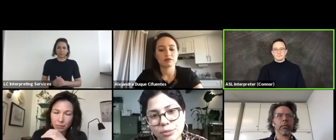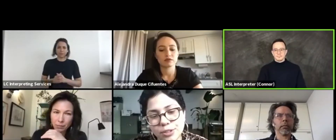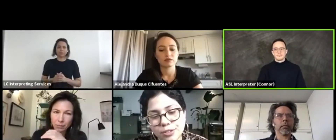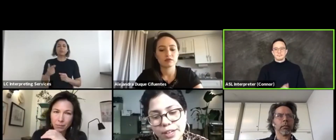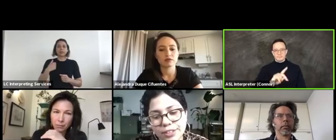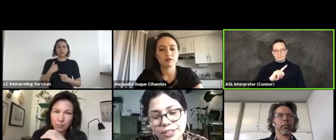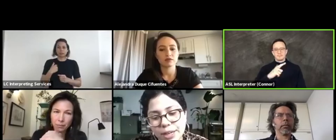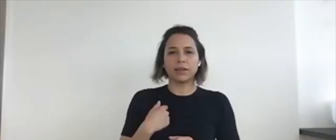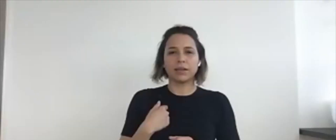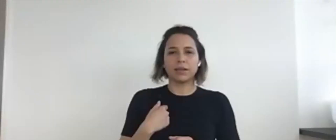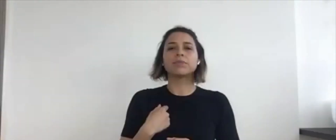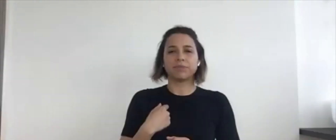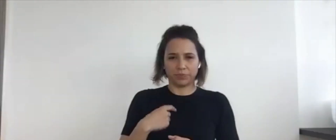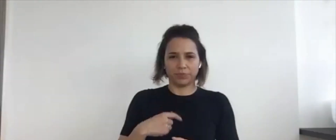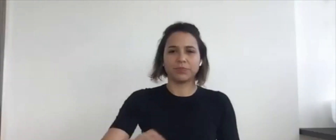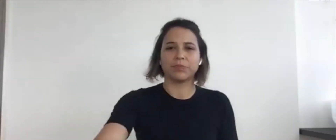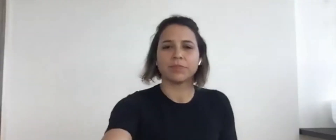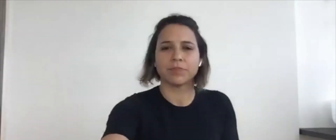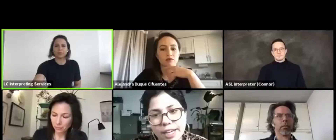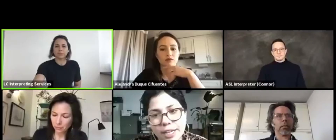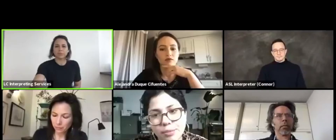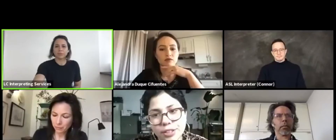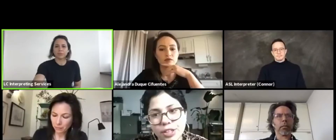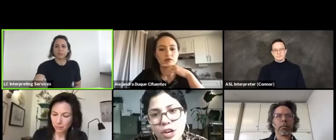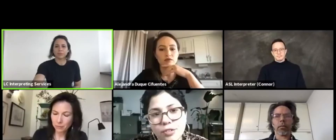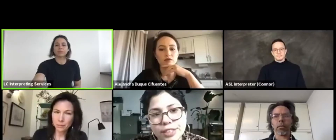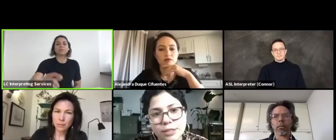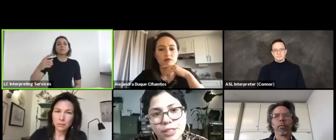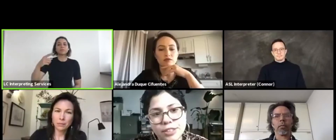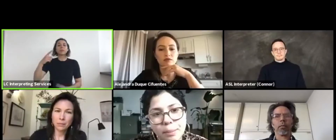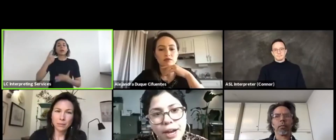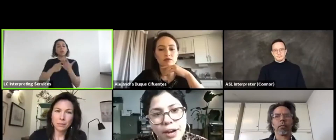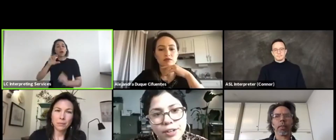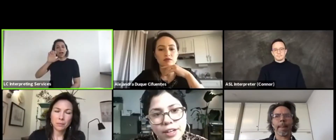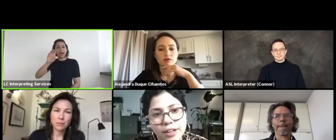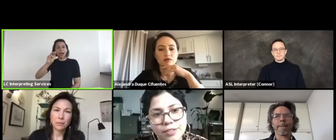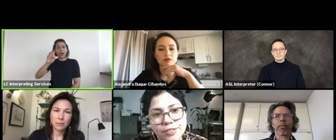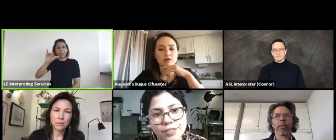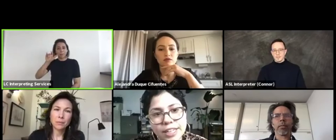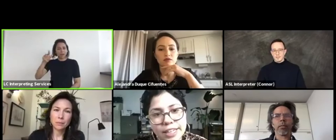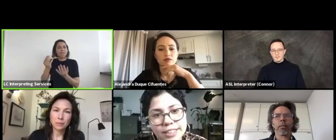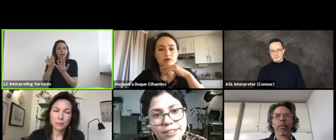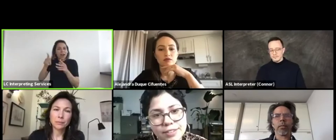CEREMONIAL POWER THAT EMILY HOSTS, REALLY SPEAK TO THE POWER OF THE COLLECTIVE.